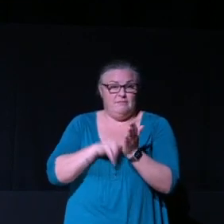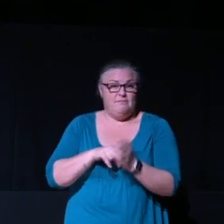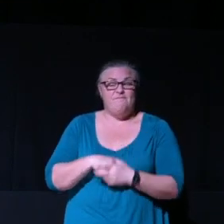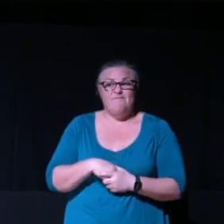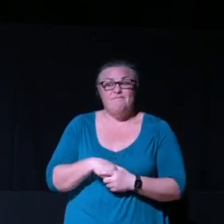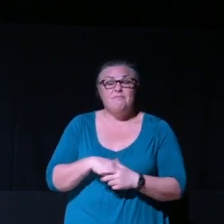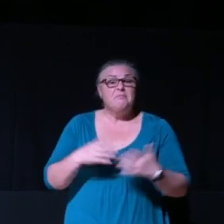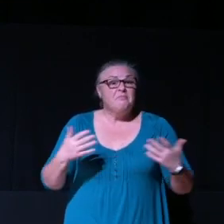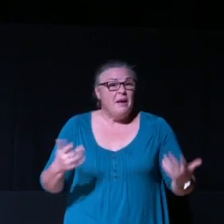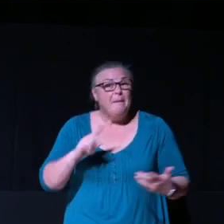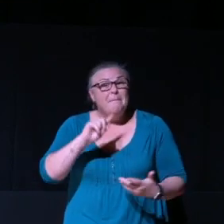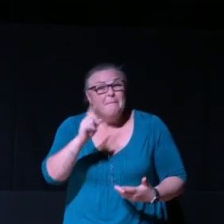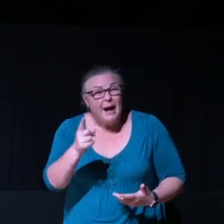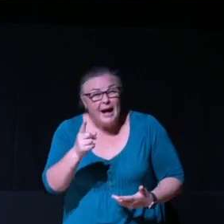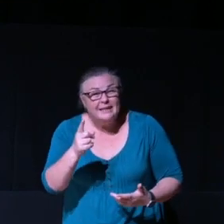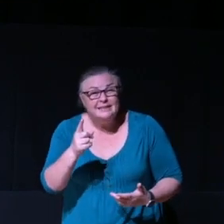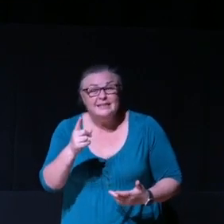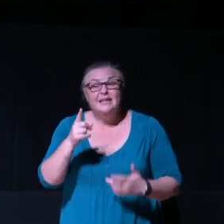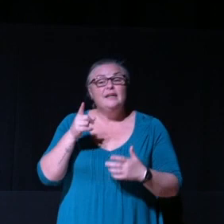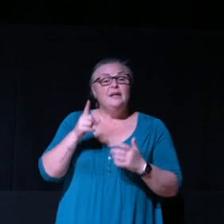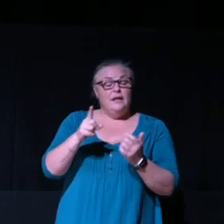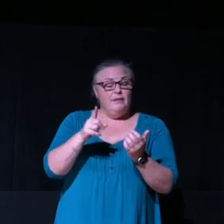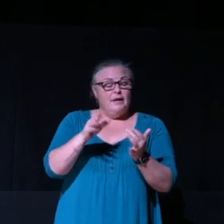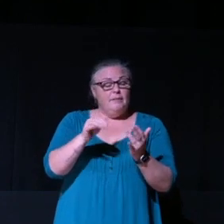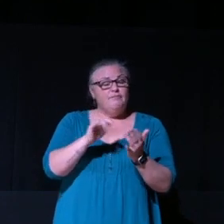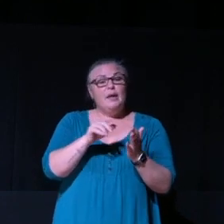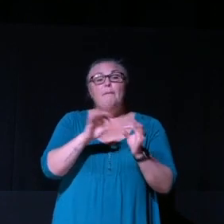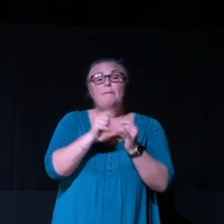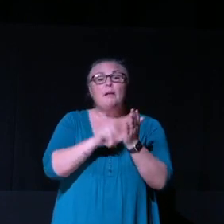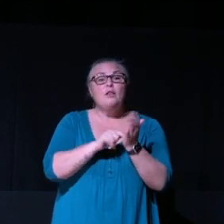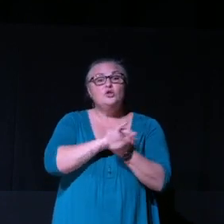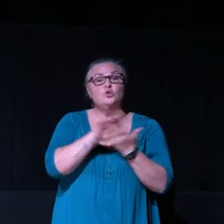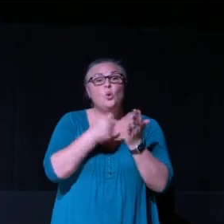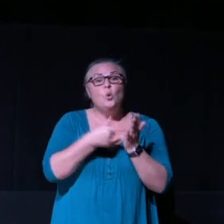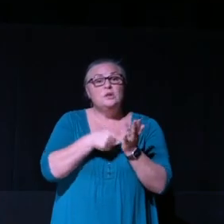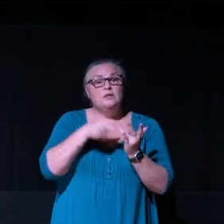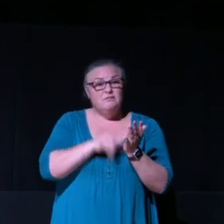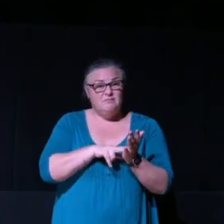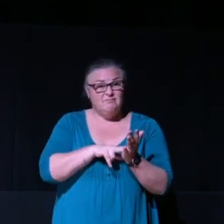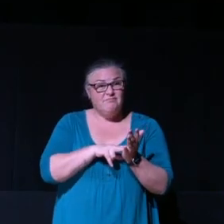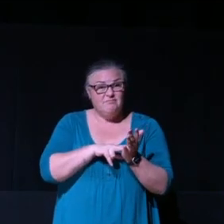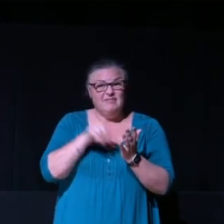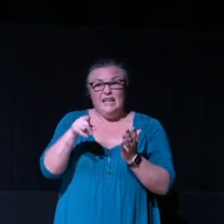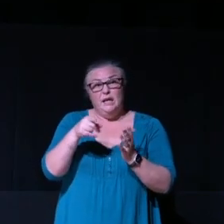sent Bill Henson to the Venice Biennale as our greatest artist at the time with similar work.